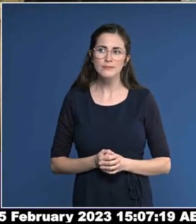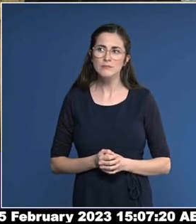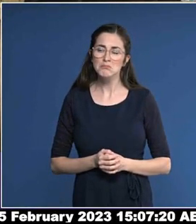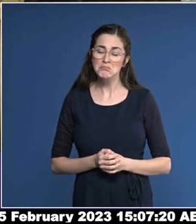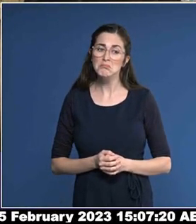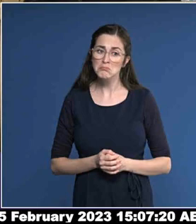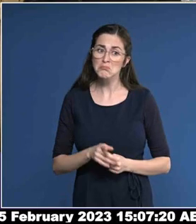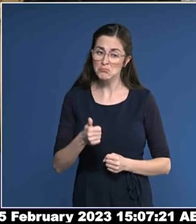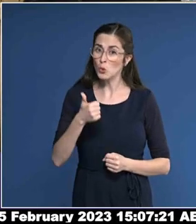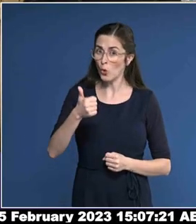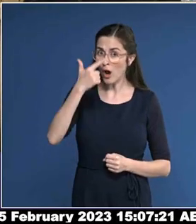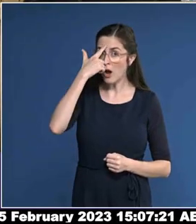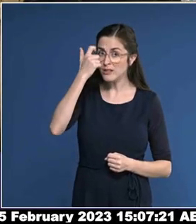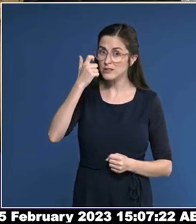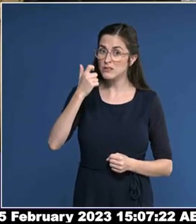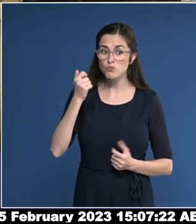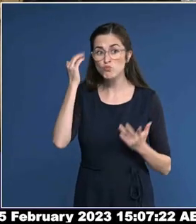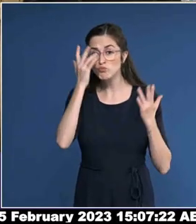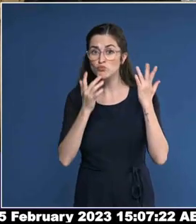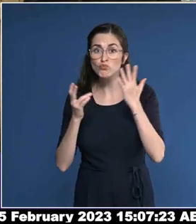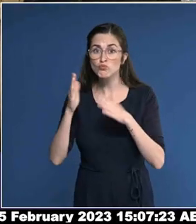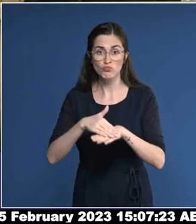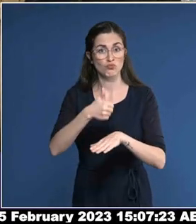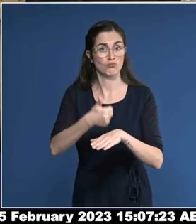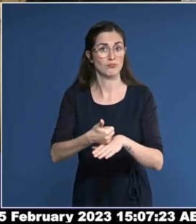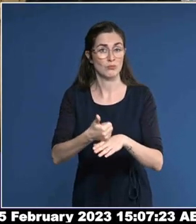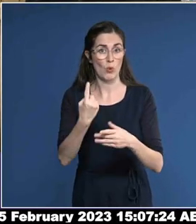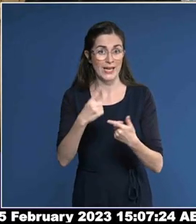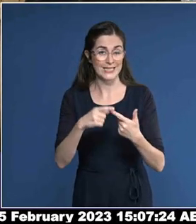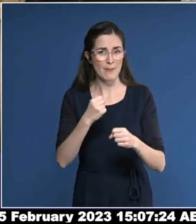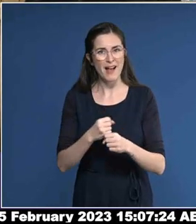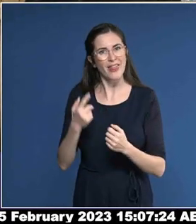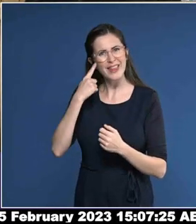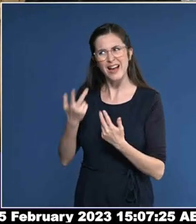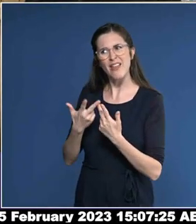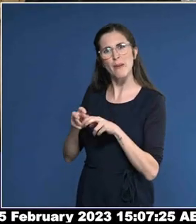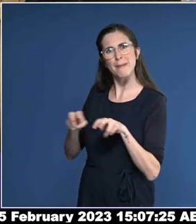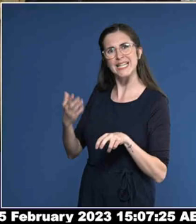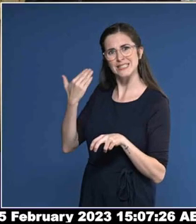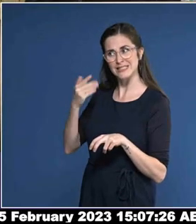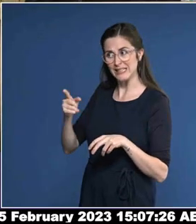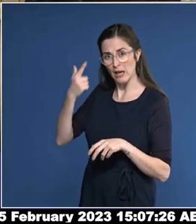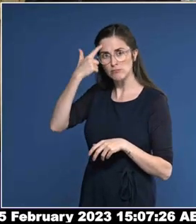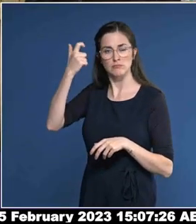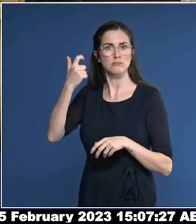I know a previous panel member suggested that as well, and I think it's a very good suggestion. MS EASTMAN: Ms Dean. Yes, I would agree.